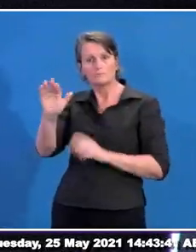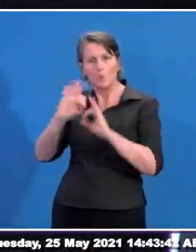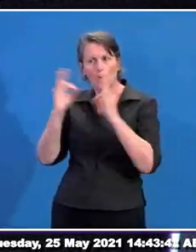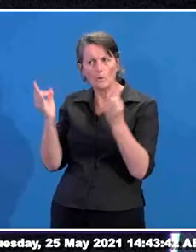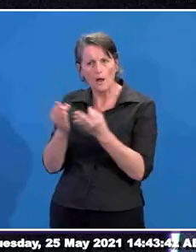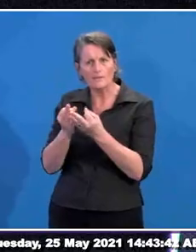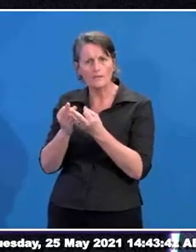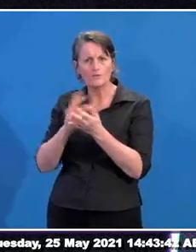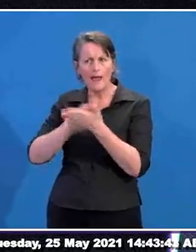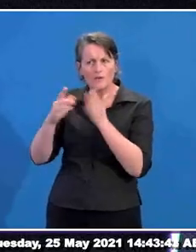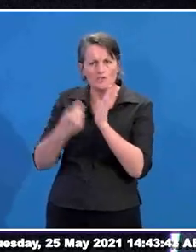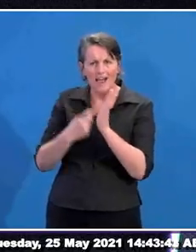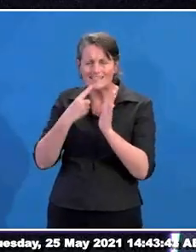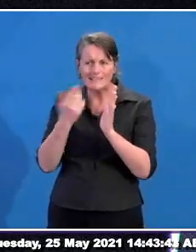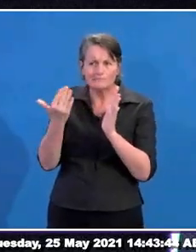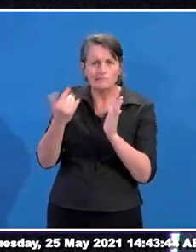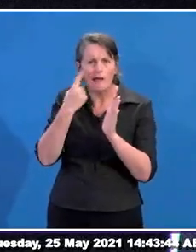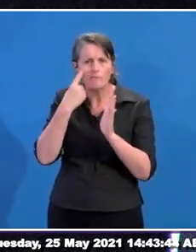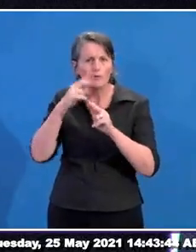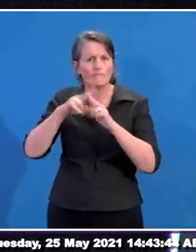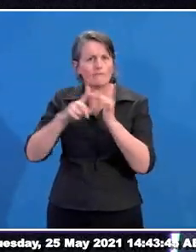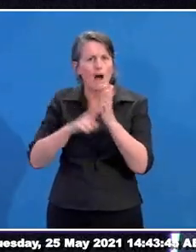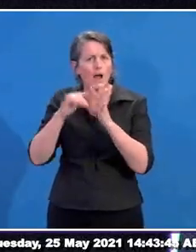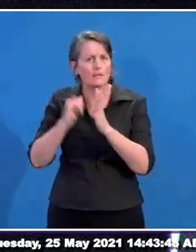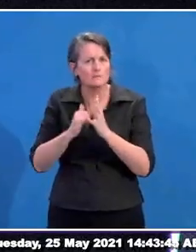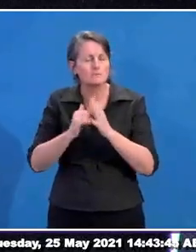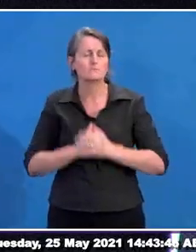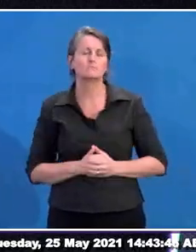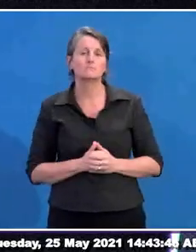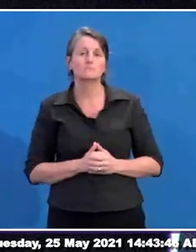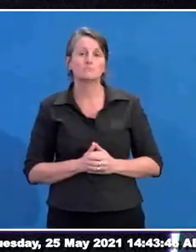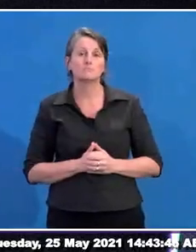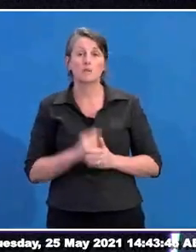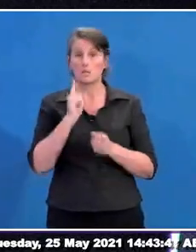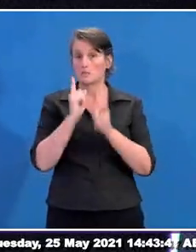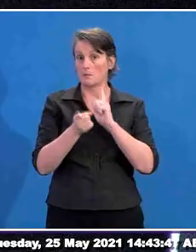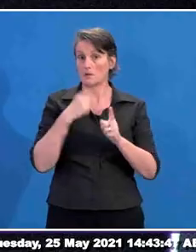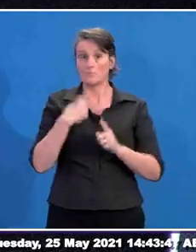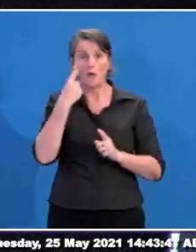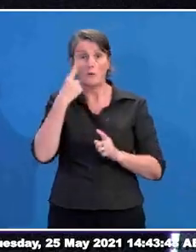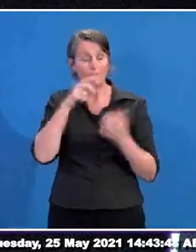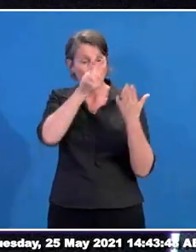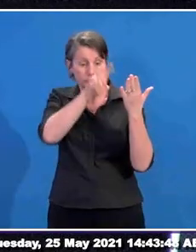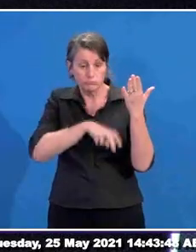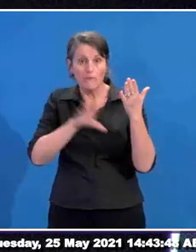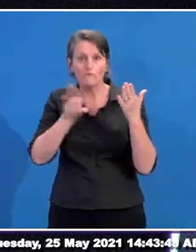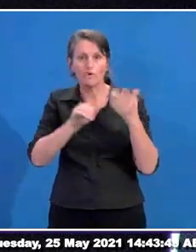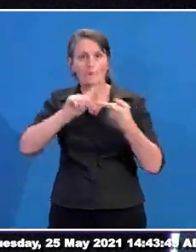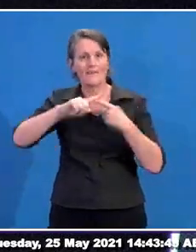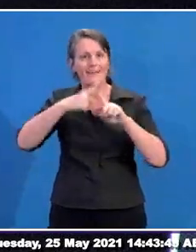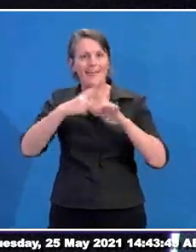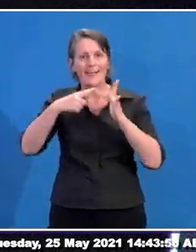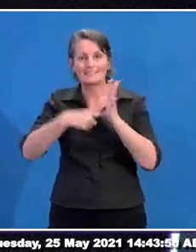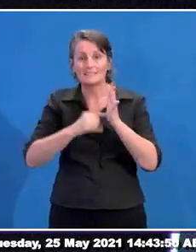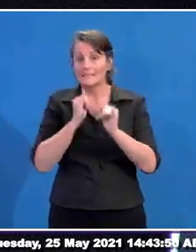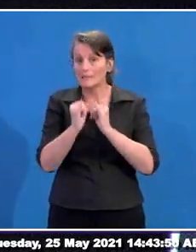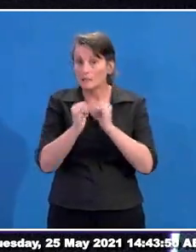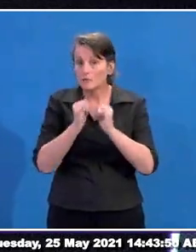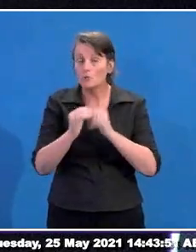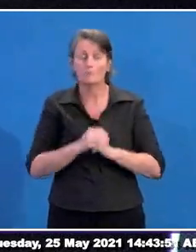I have looked into exit interview records, recruitment records, reference checking.